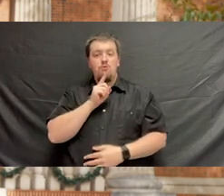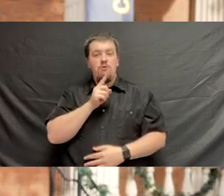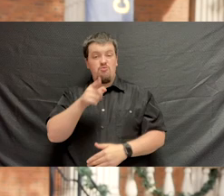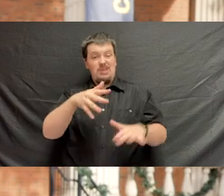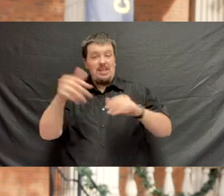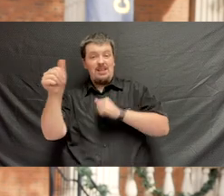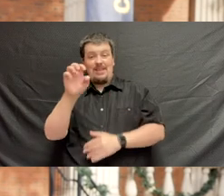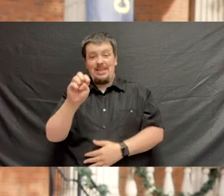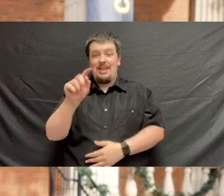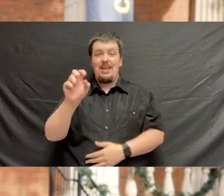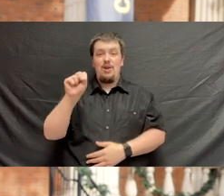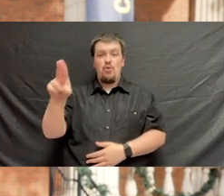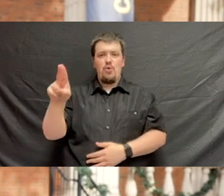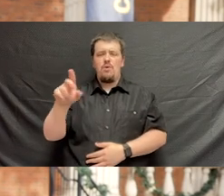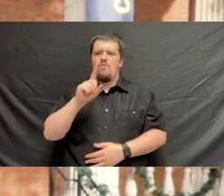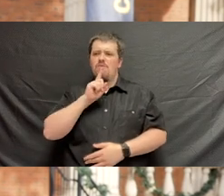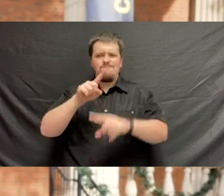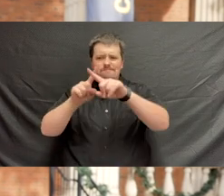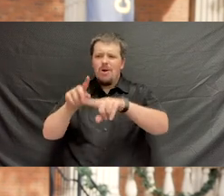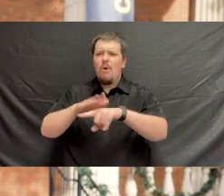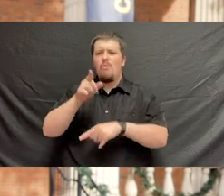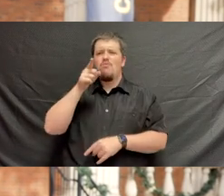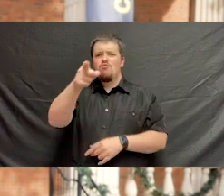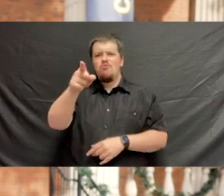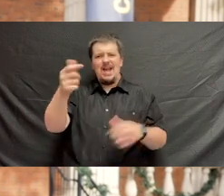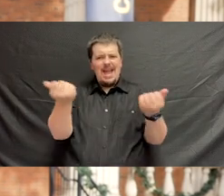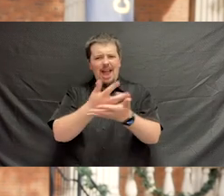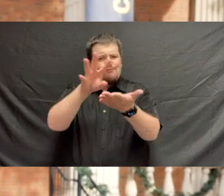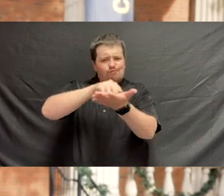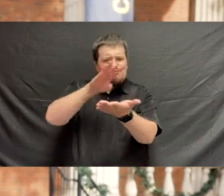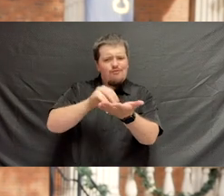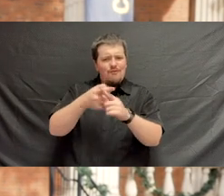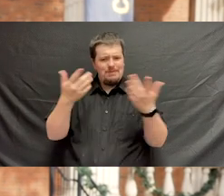As you leave ETSU, we are relying on you to take what you've learned here